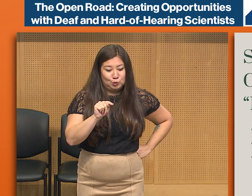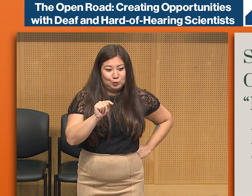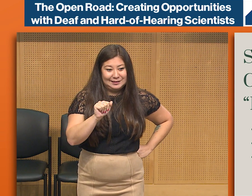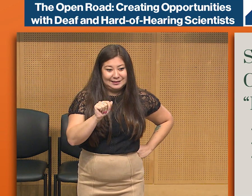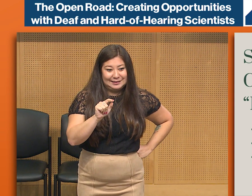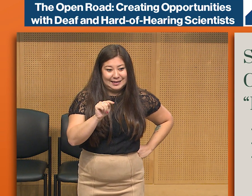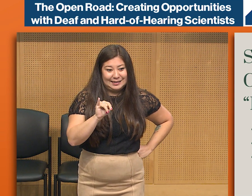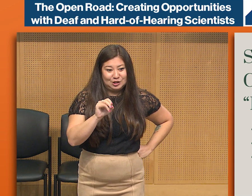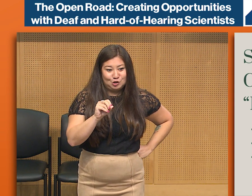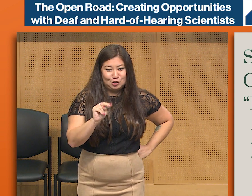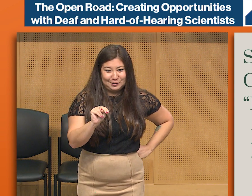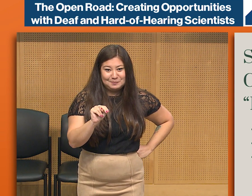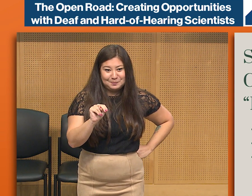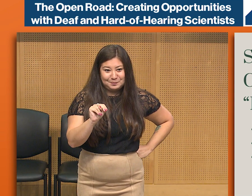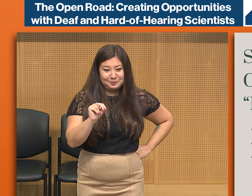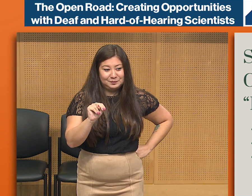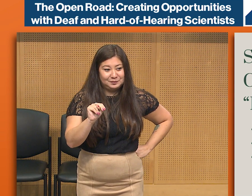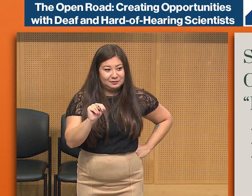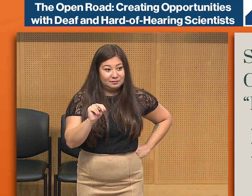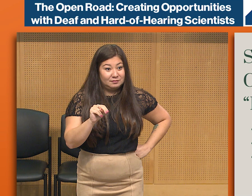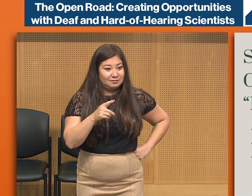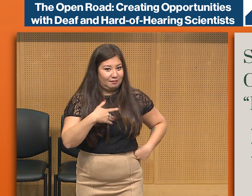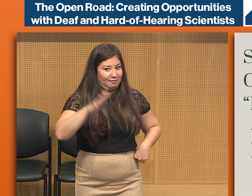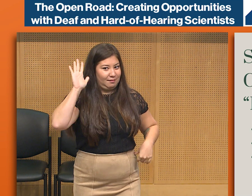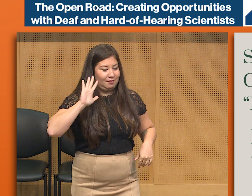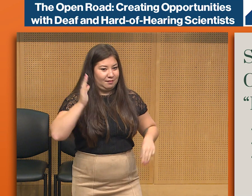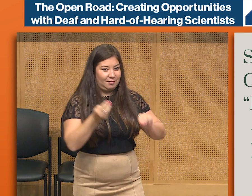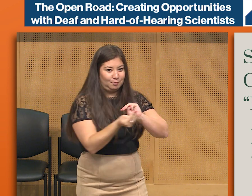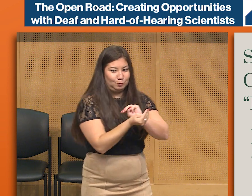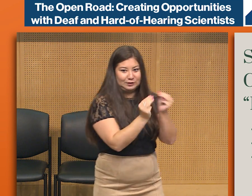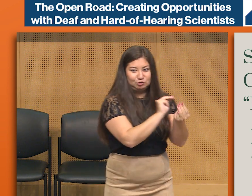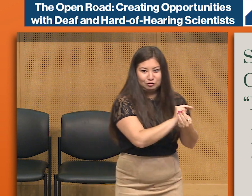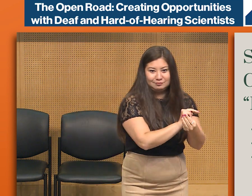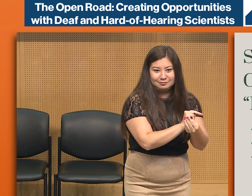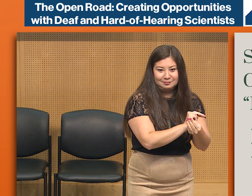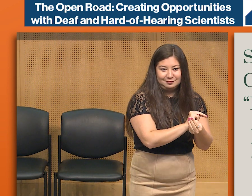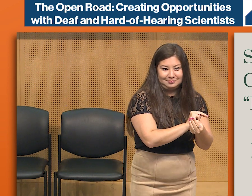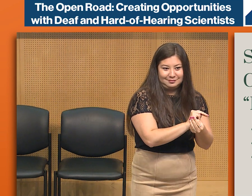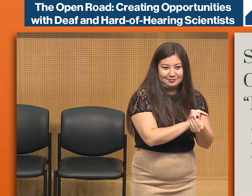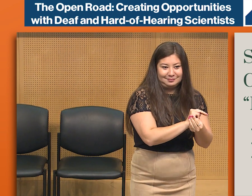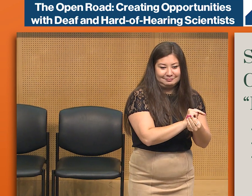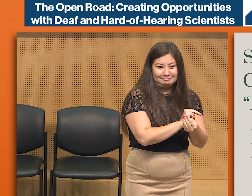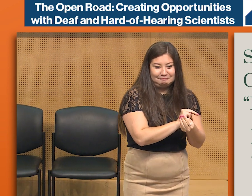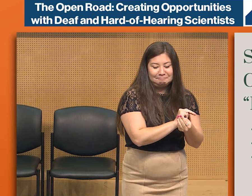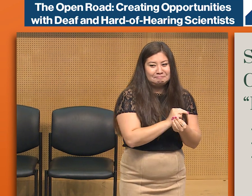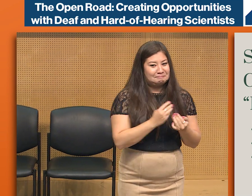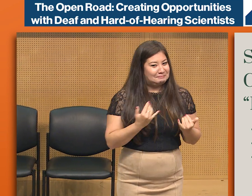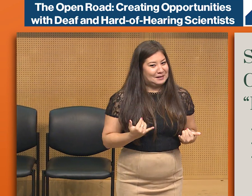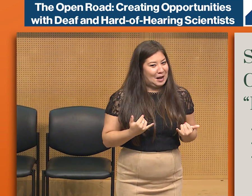The sign for "mutation," specifically, used to look like this. The sign "change" with an "m,"